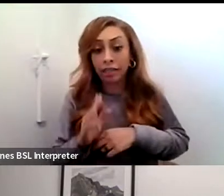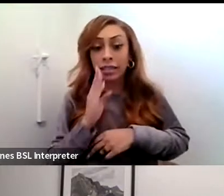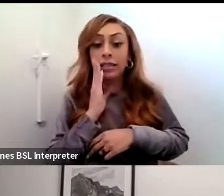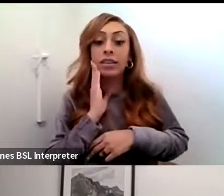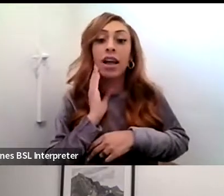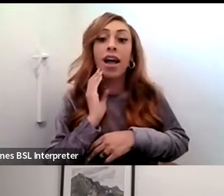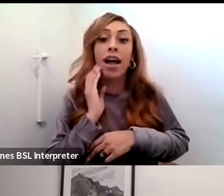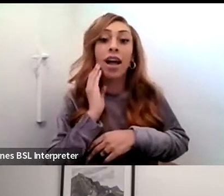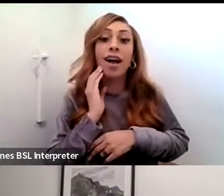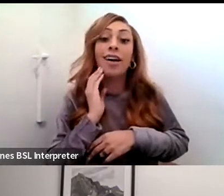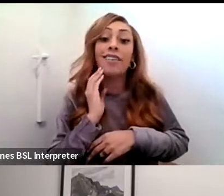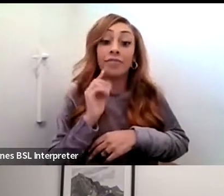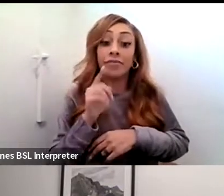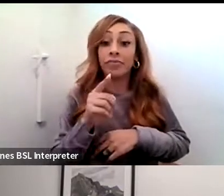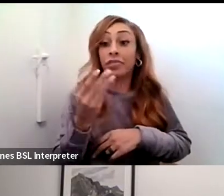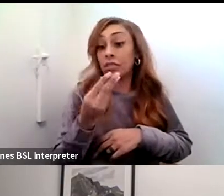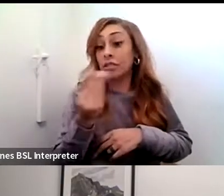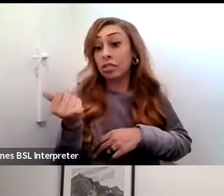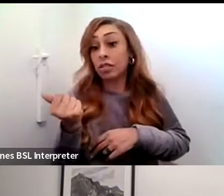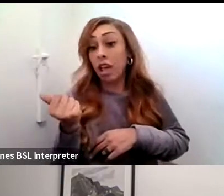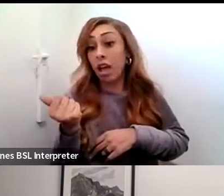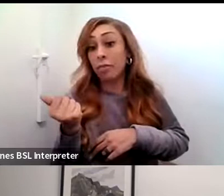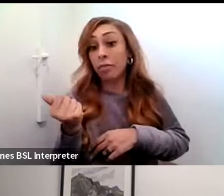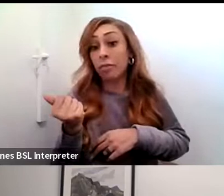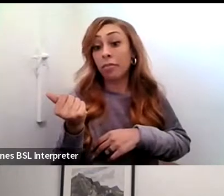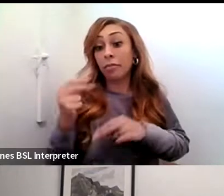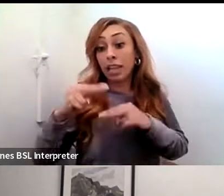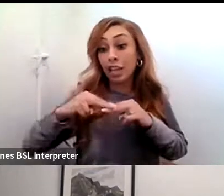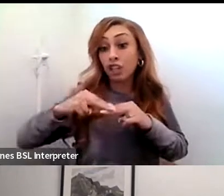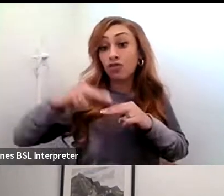of which there are some - increasingly more organisations